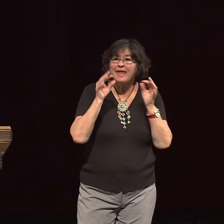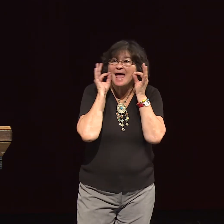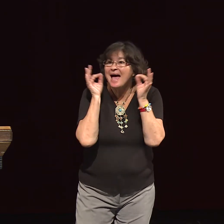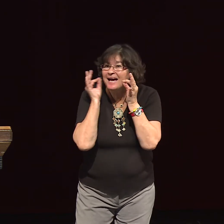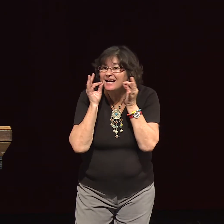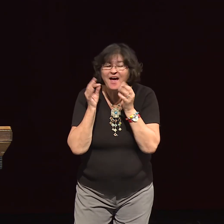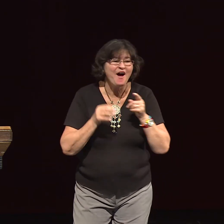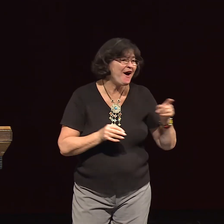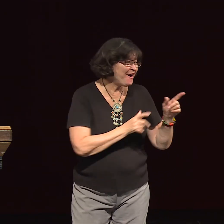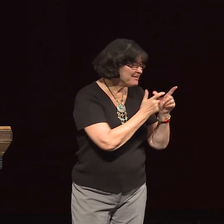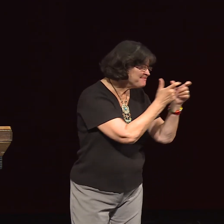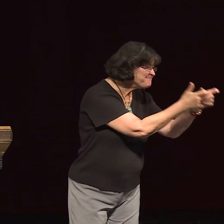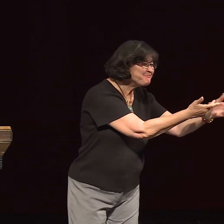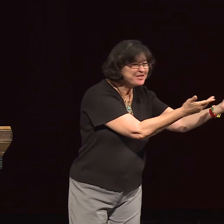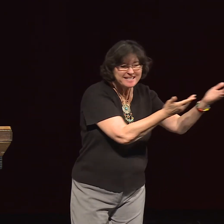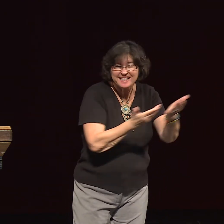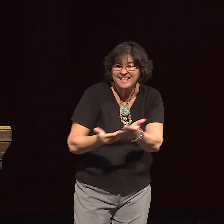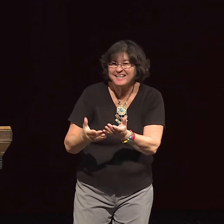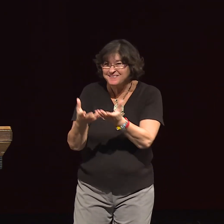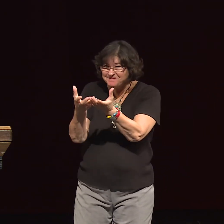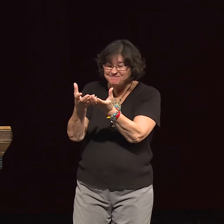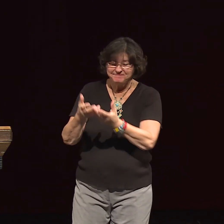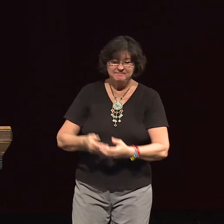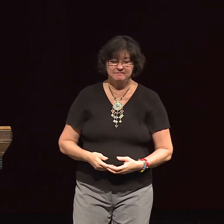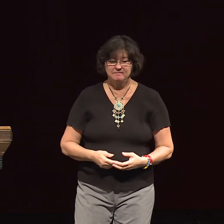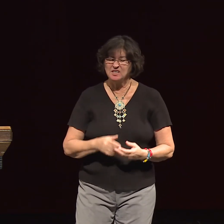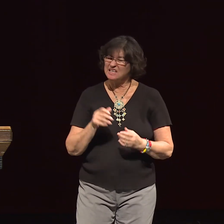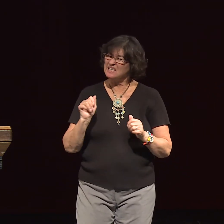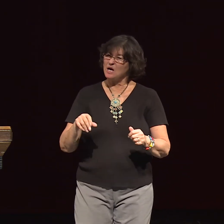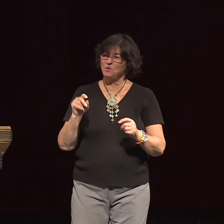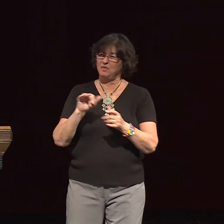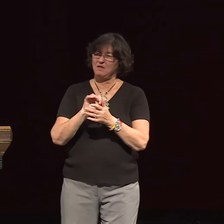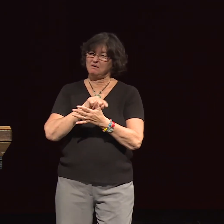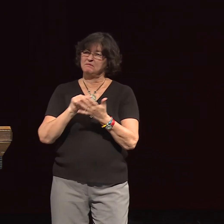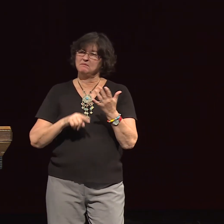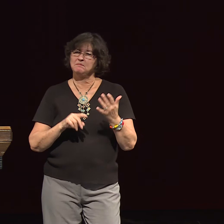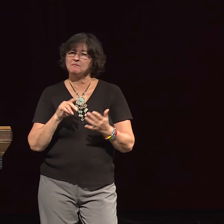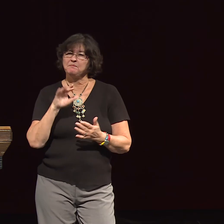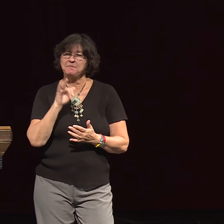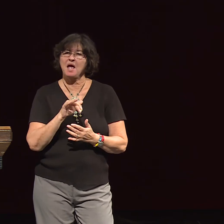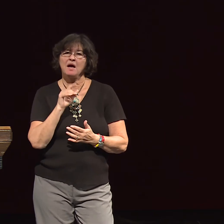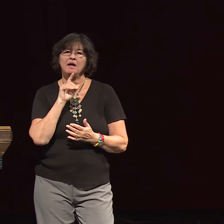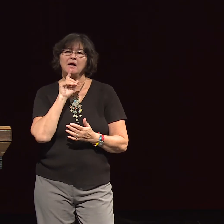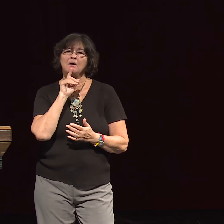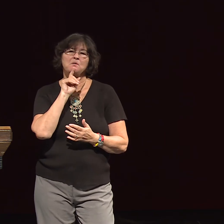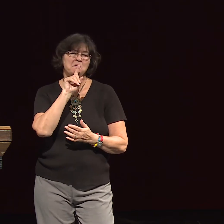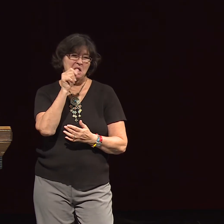they would go run and find the cat. So they should be able to follow those simple instructions